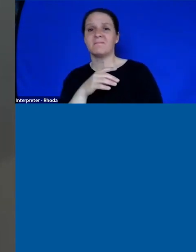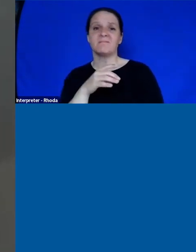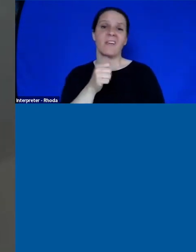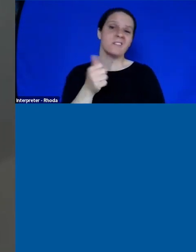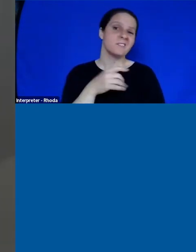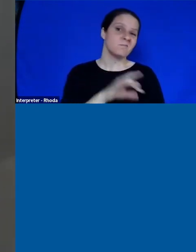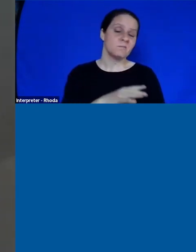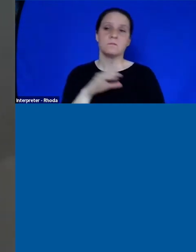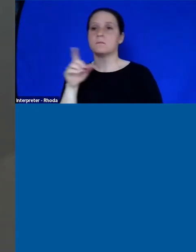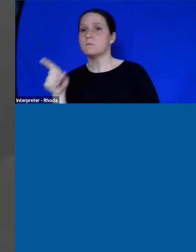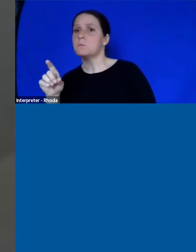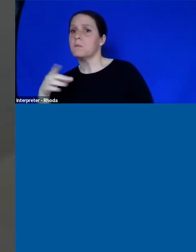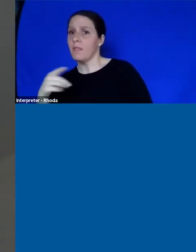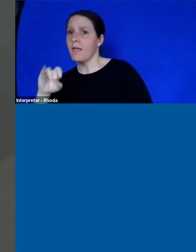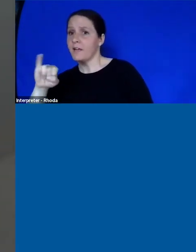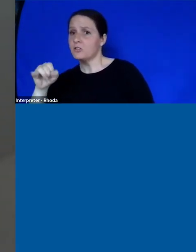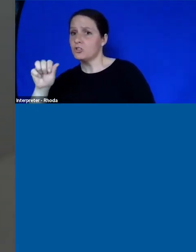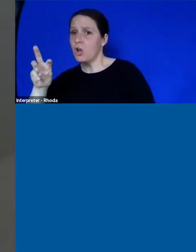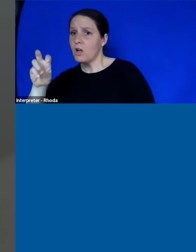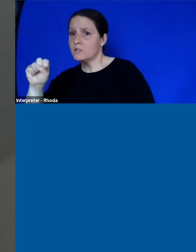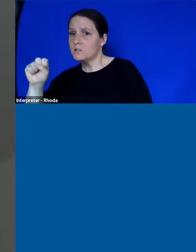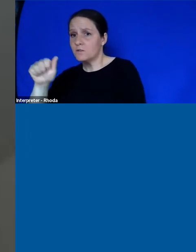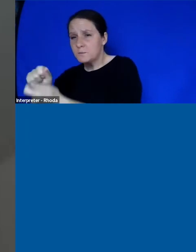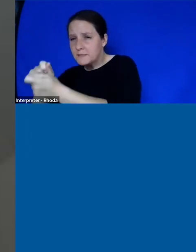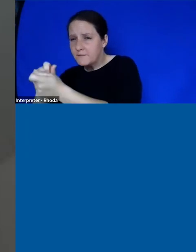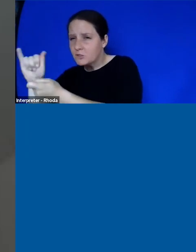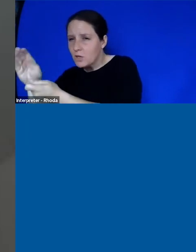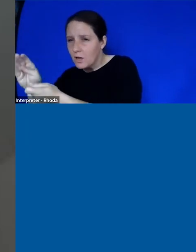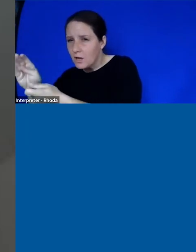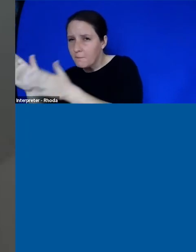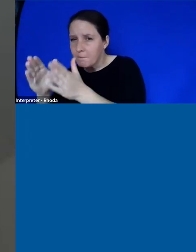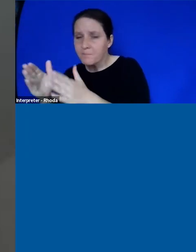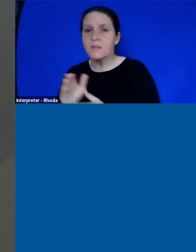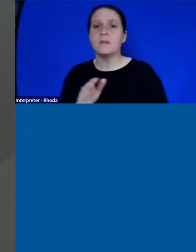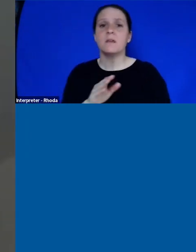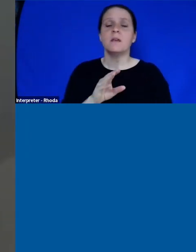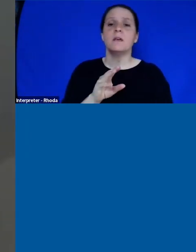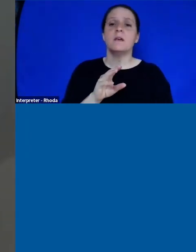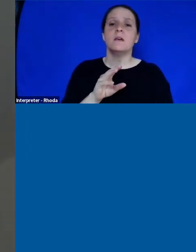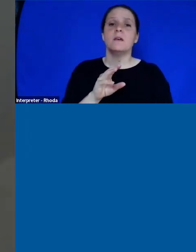I am not very comfortable with VoiceOver for Mac, but it does a reasonable job as well.